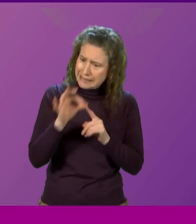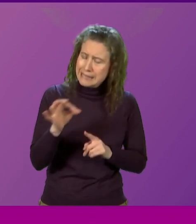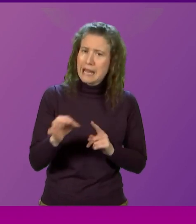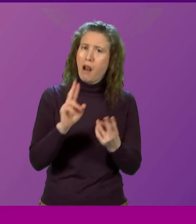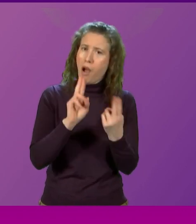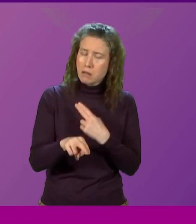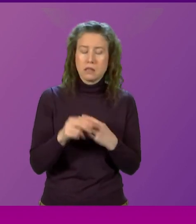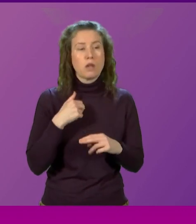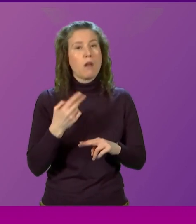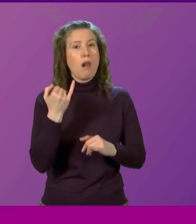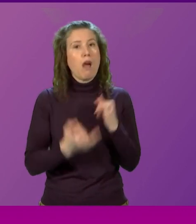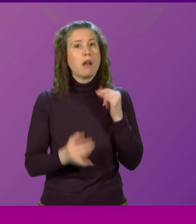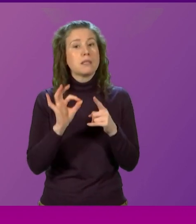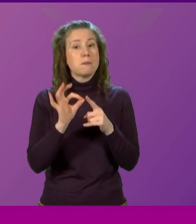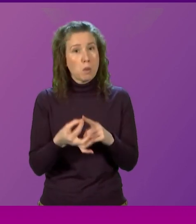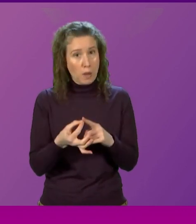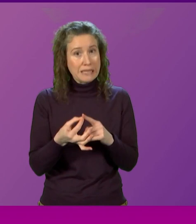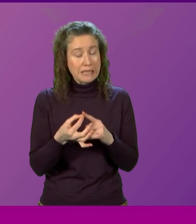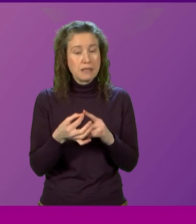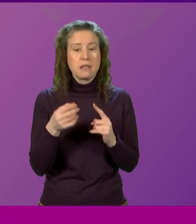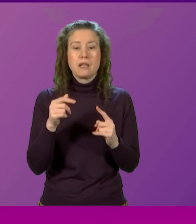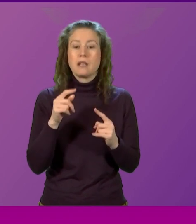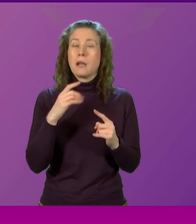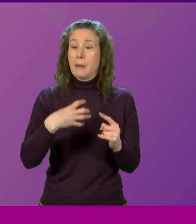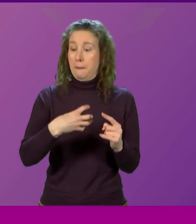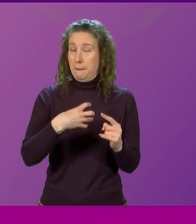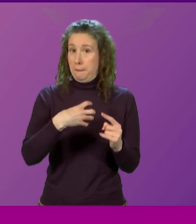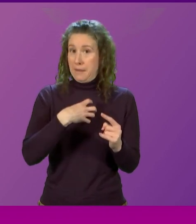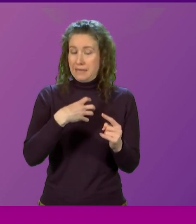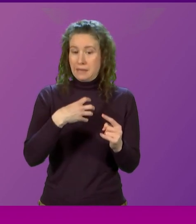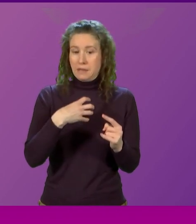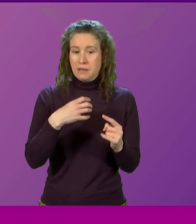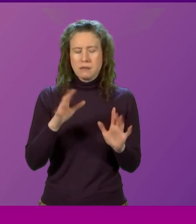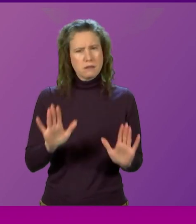The final point that I want to make is that a ministerial— I would have thought that,